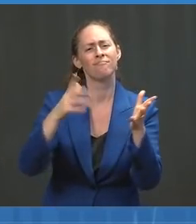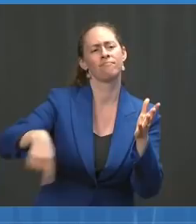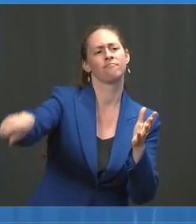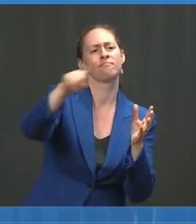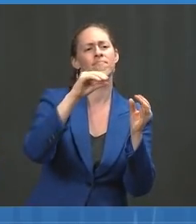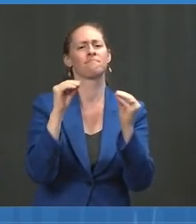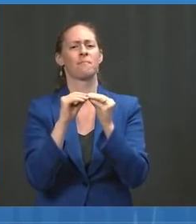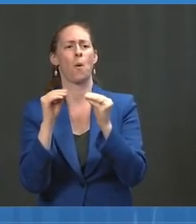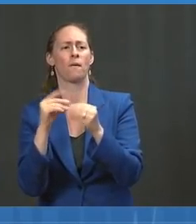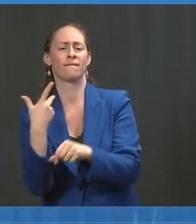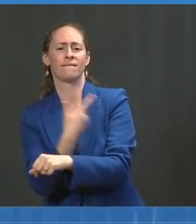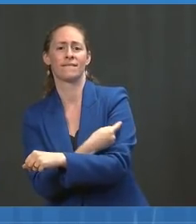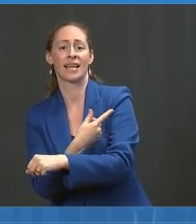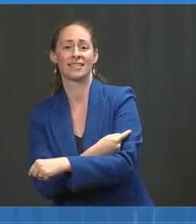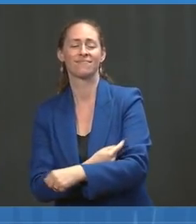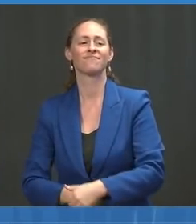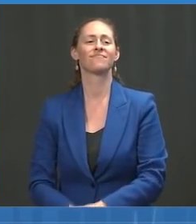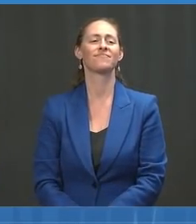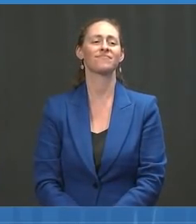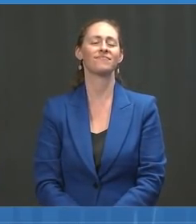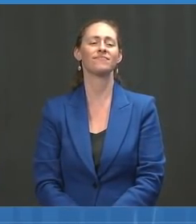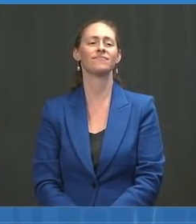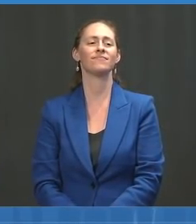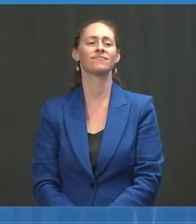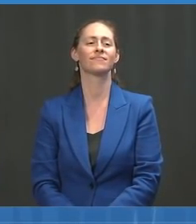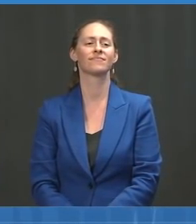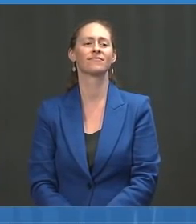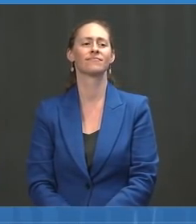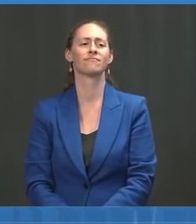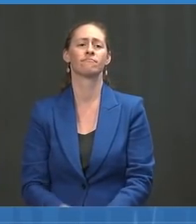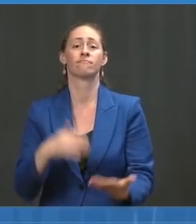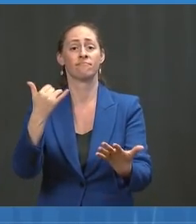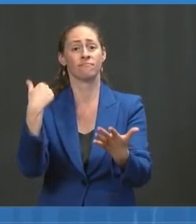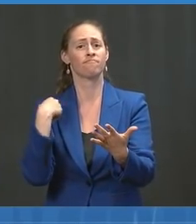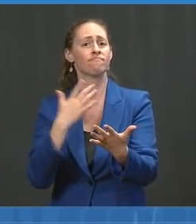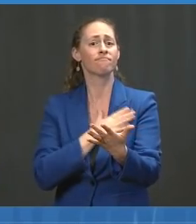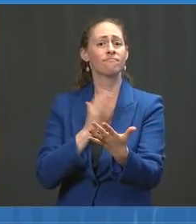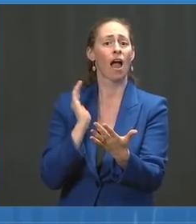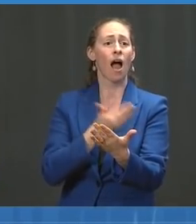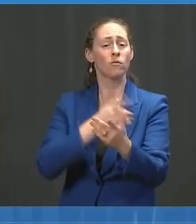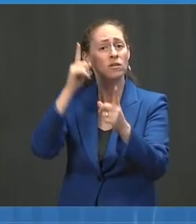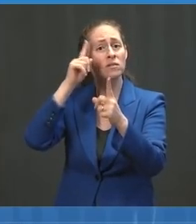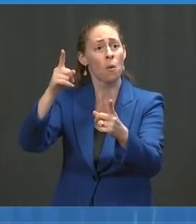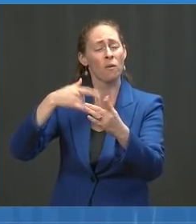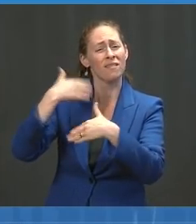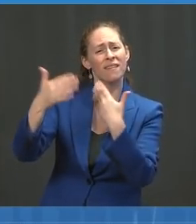I'll end with this: The President's whole-of-government effort continues full speed ahead across all fronts to defeat this virus.